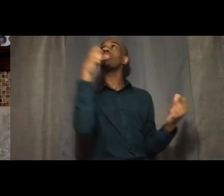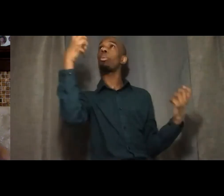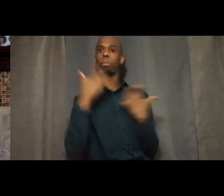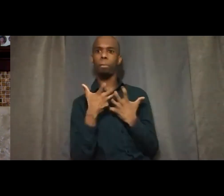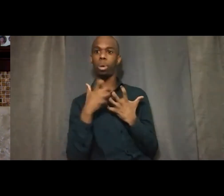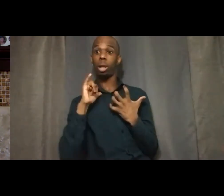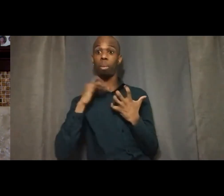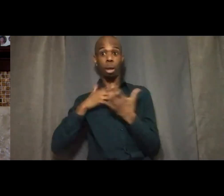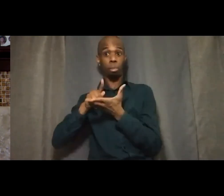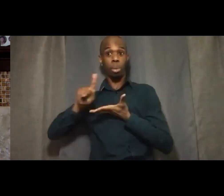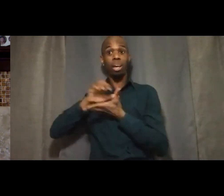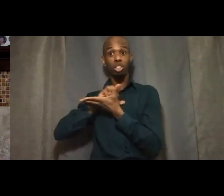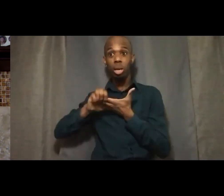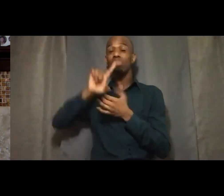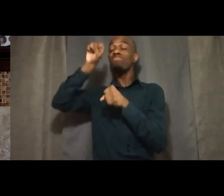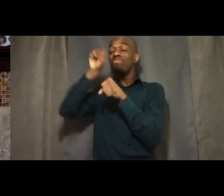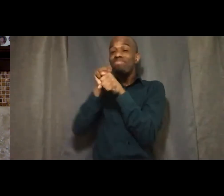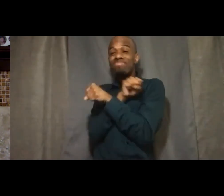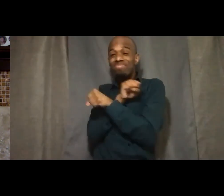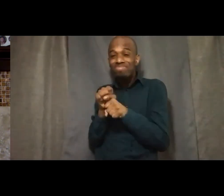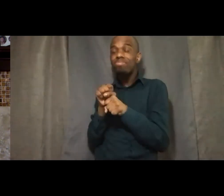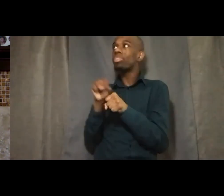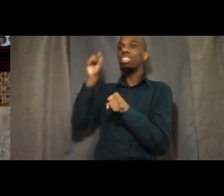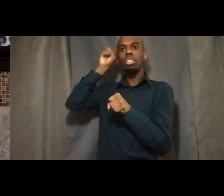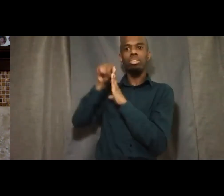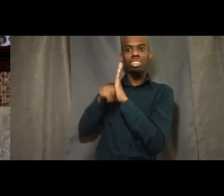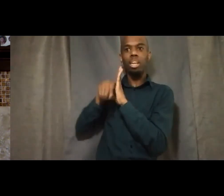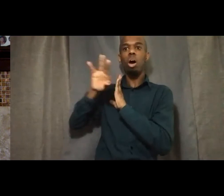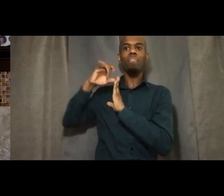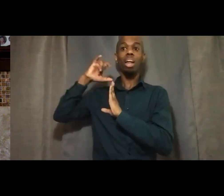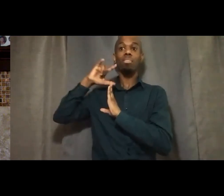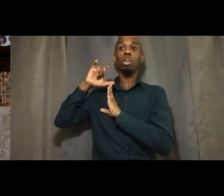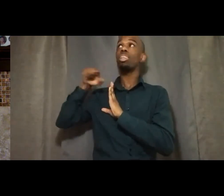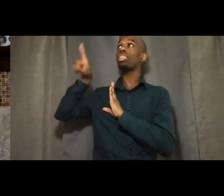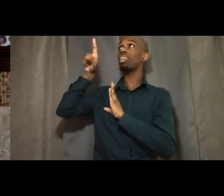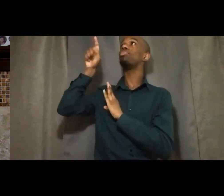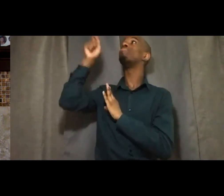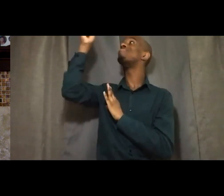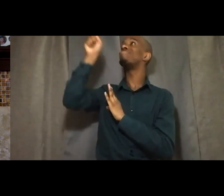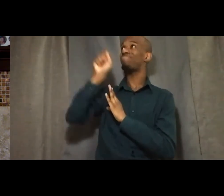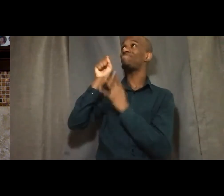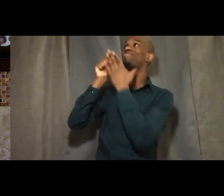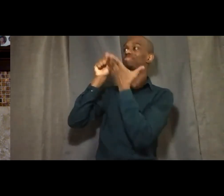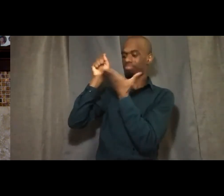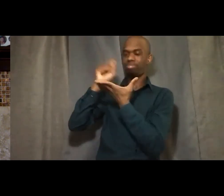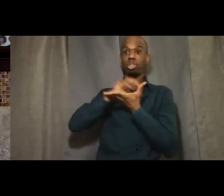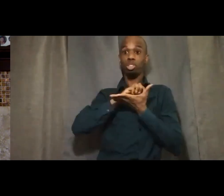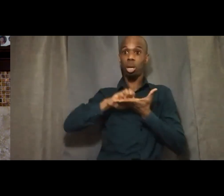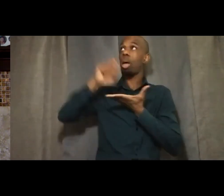The state of California signs off on my check, right. We can talk about capitalism and rampant capitalism,